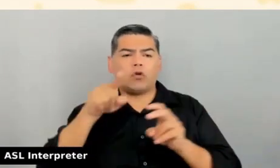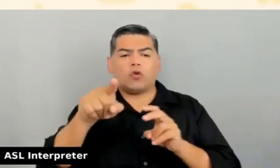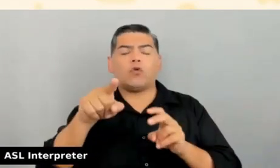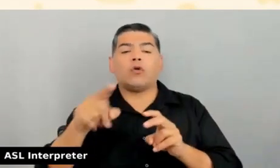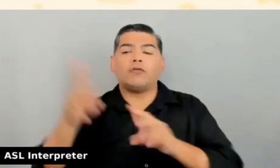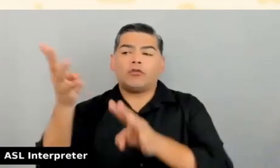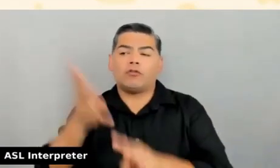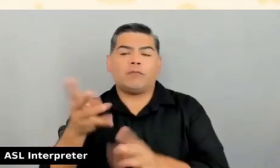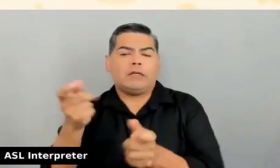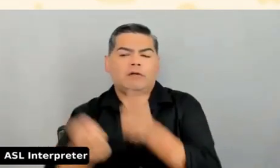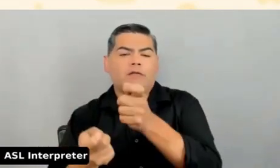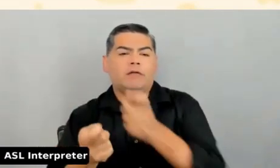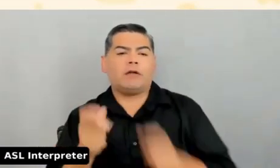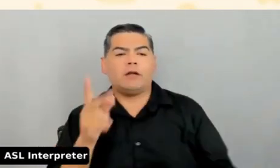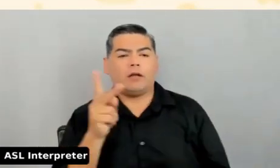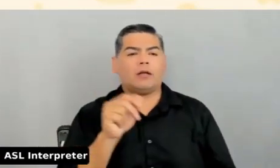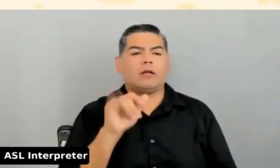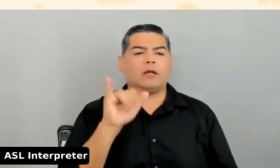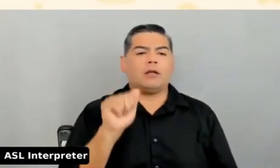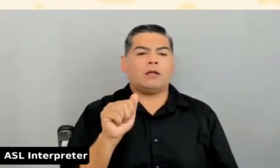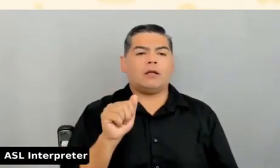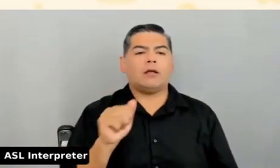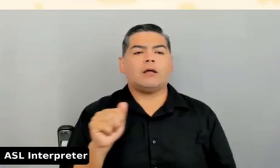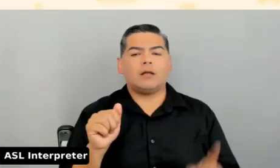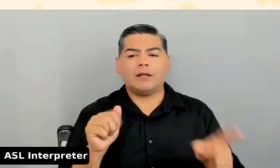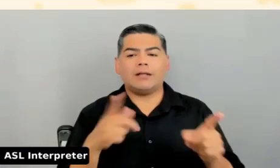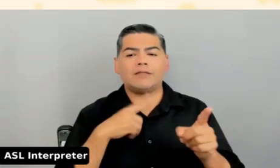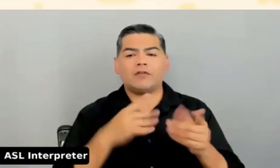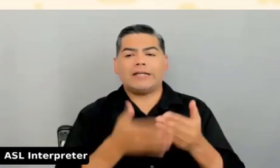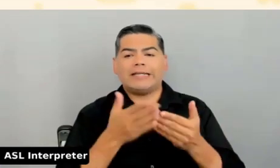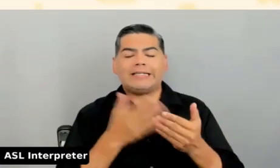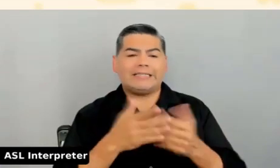And the Kaya theme is set up to very easily allow for trial themes.